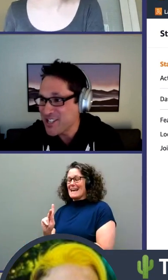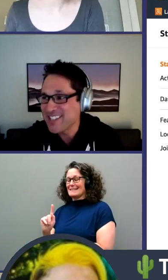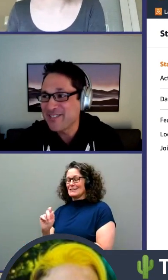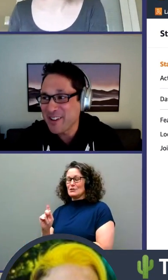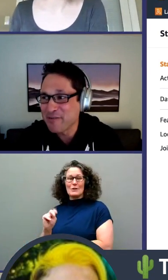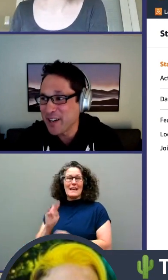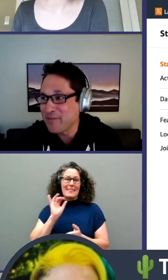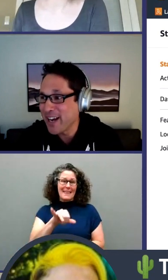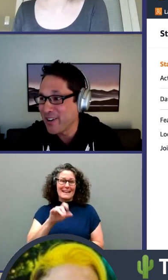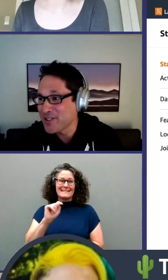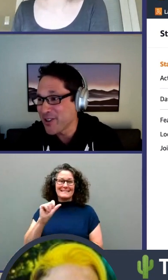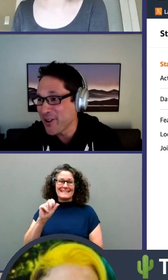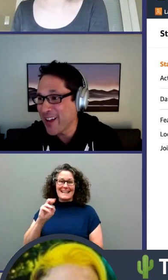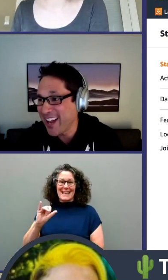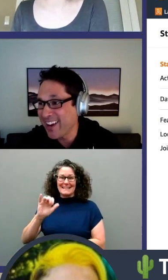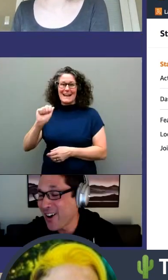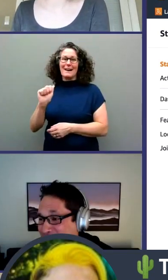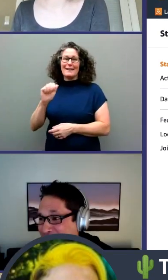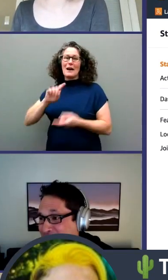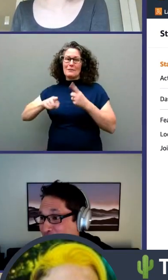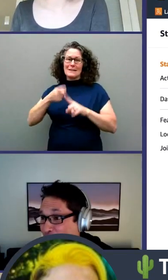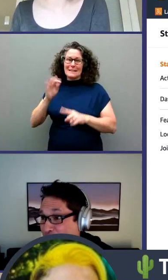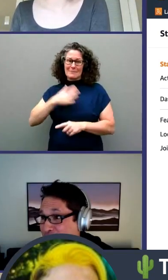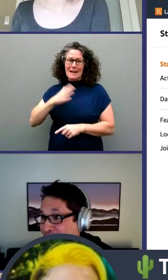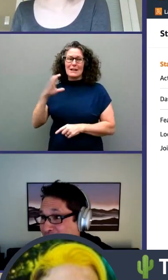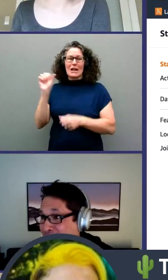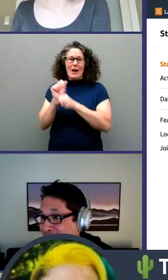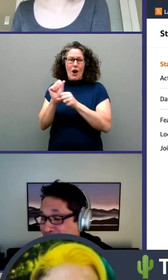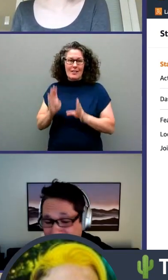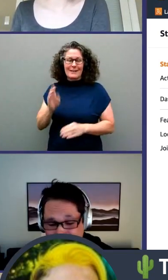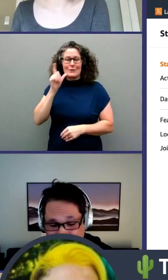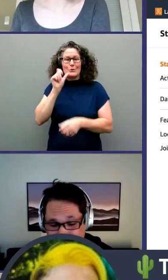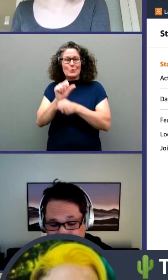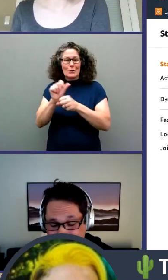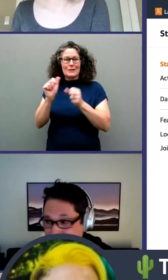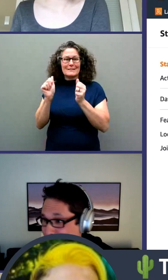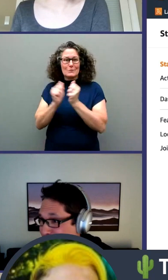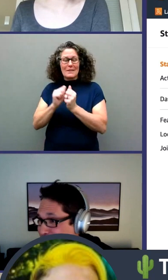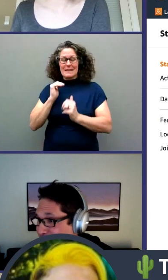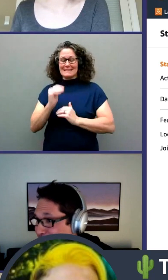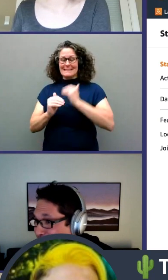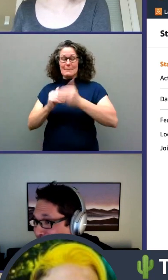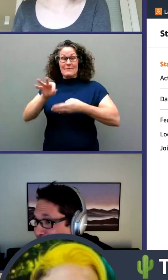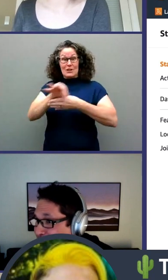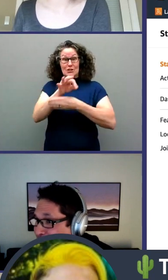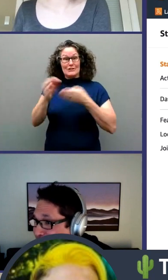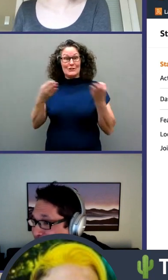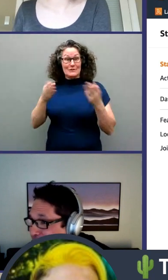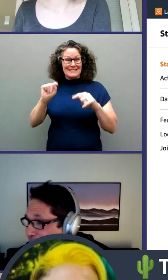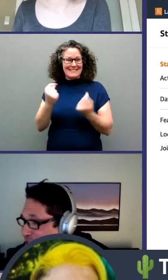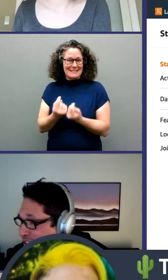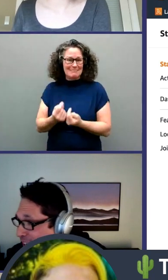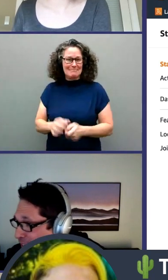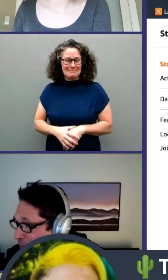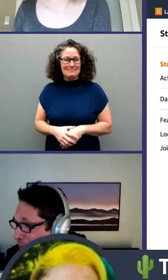she's a friend of mine, and also a colleague who works on the Step Function service team. What's she saying?